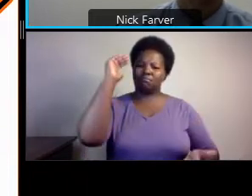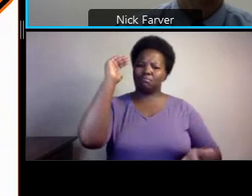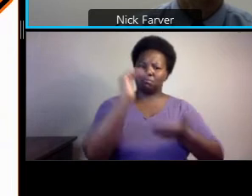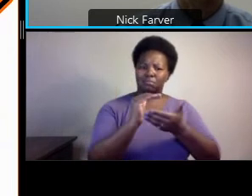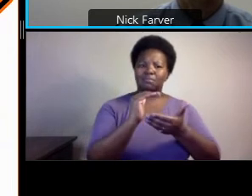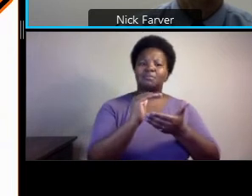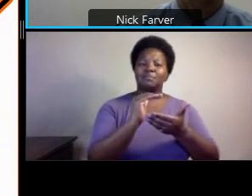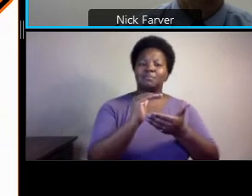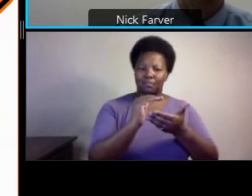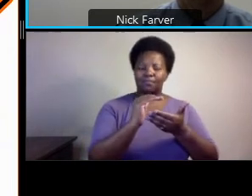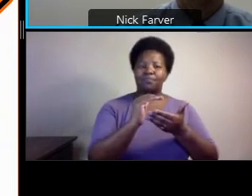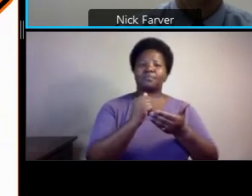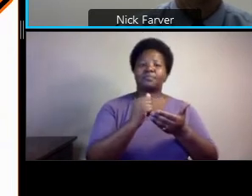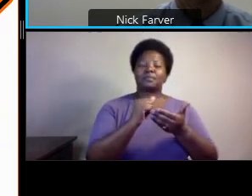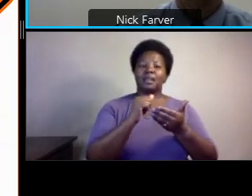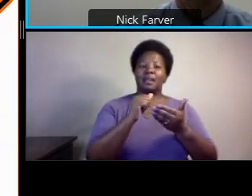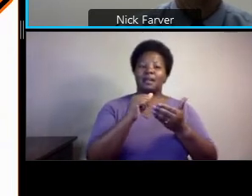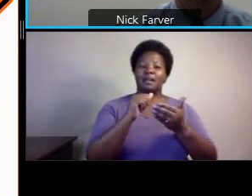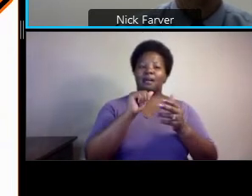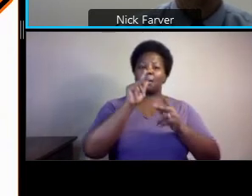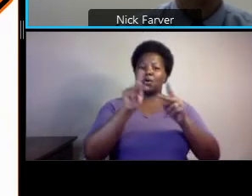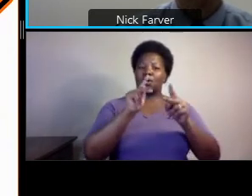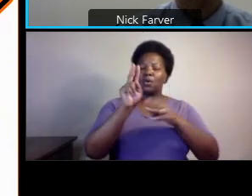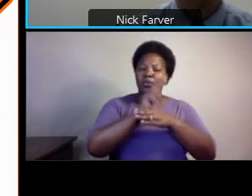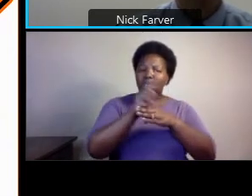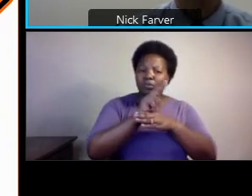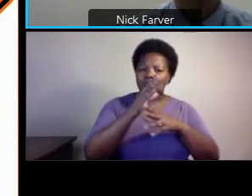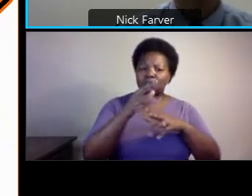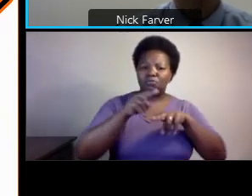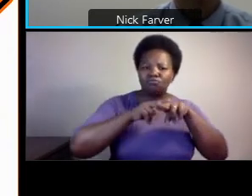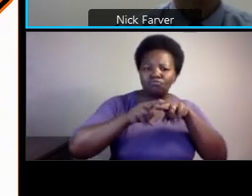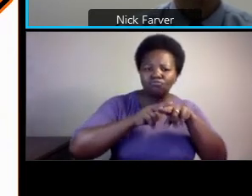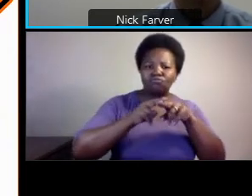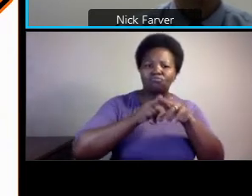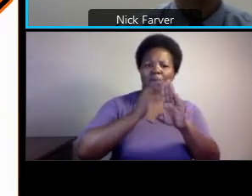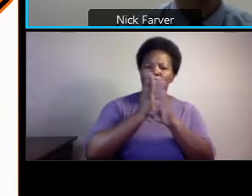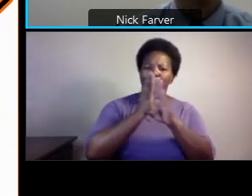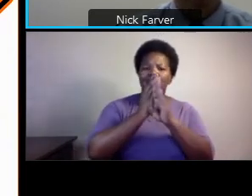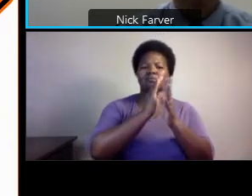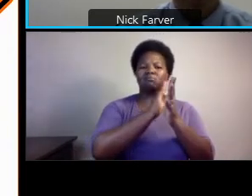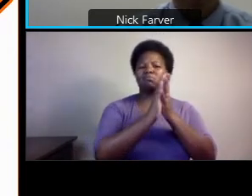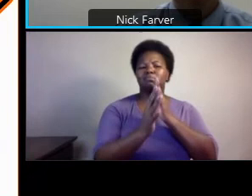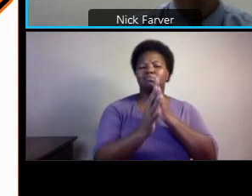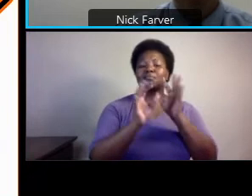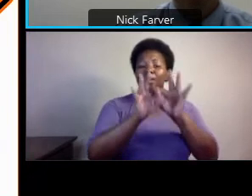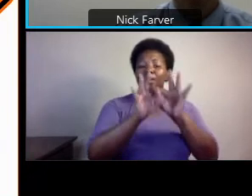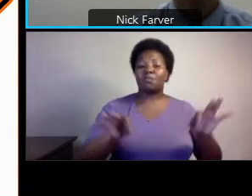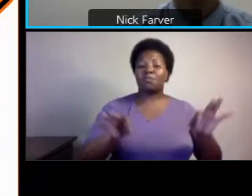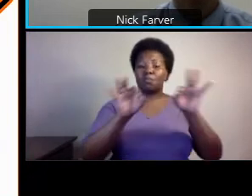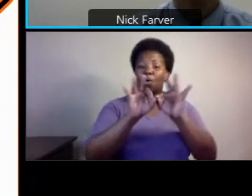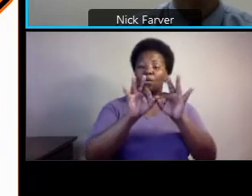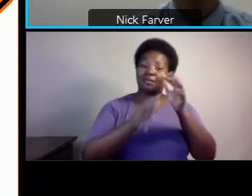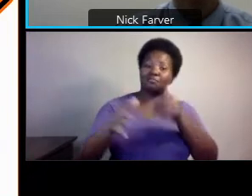safety being we want to maintain and traffic and access on all roadways